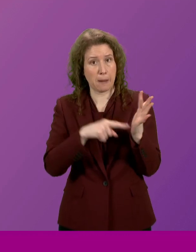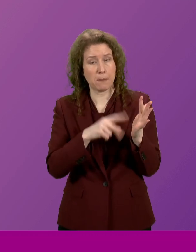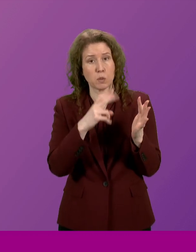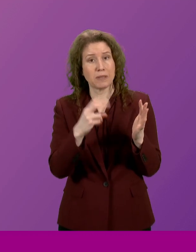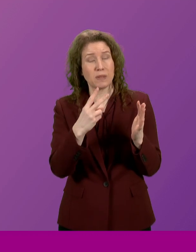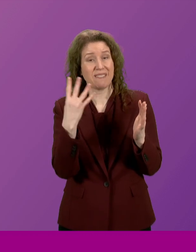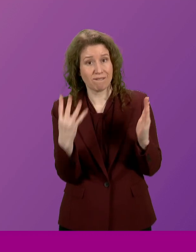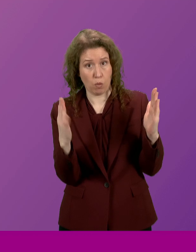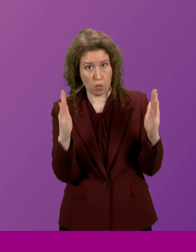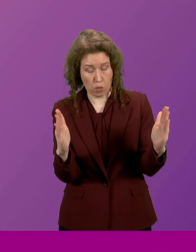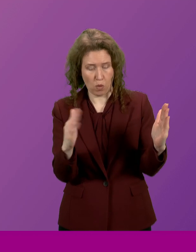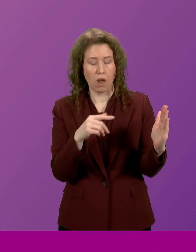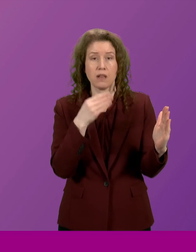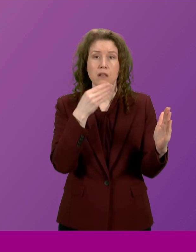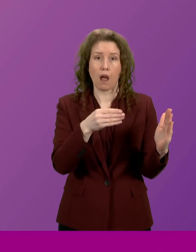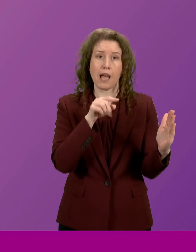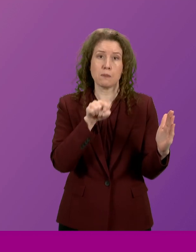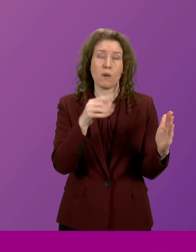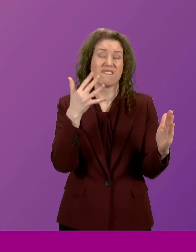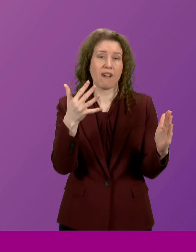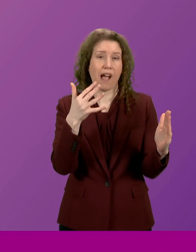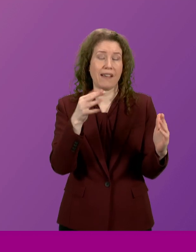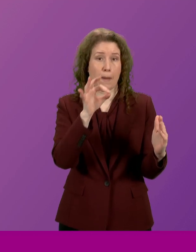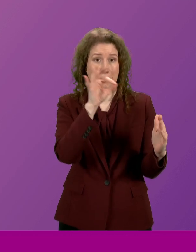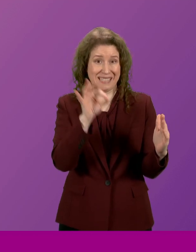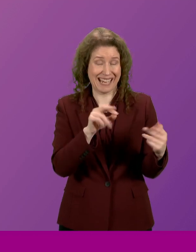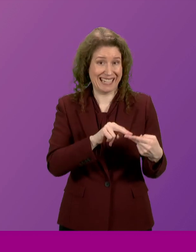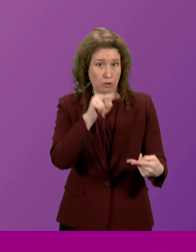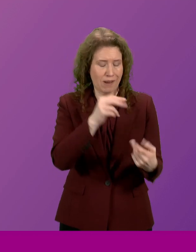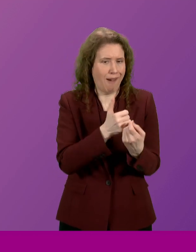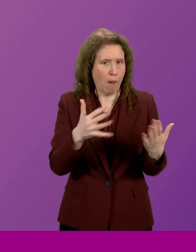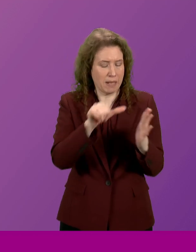there was a 9.5 per cent increase in the number of procedures undertaken in the